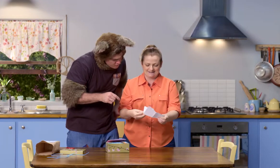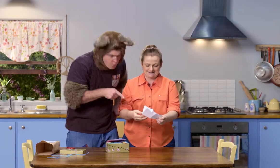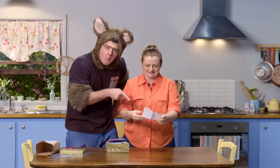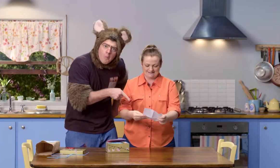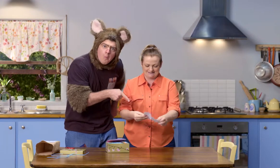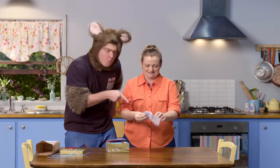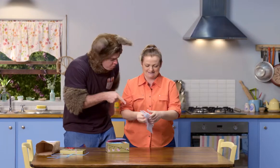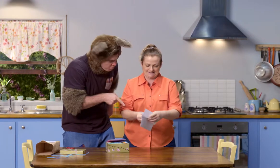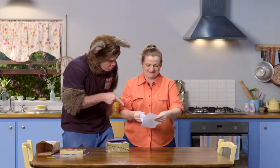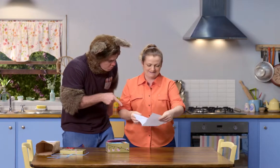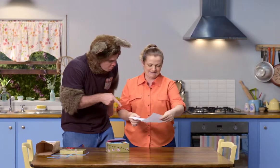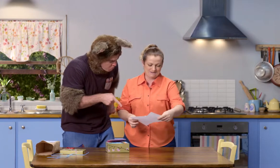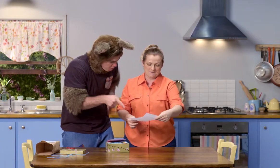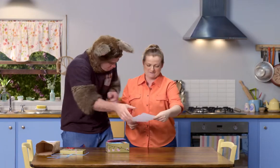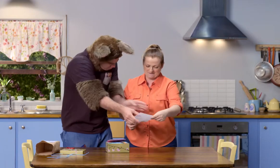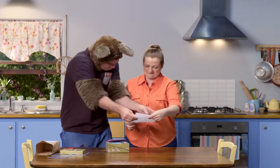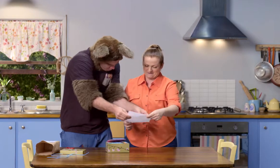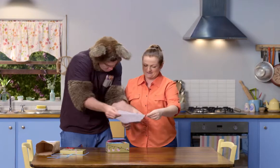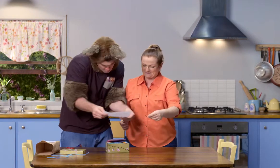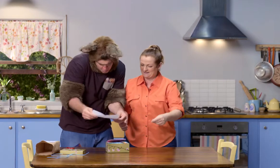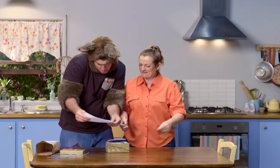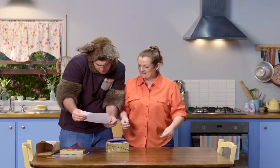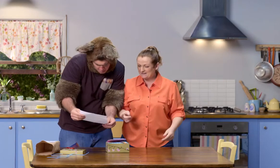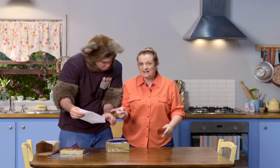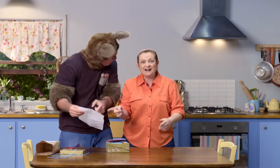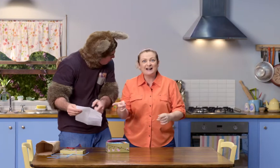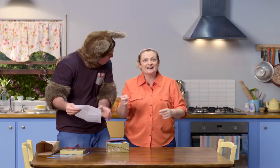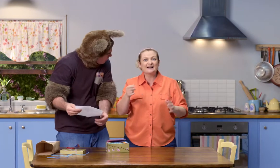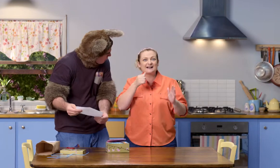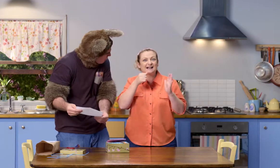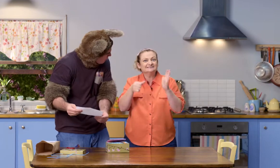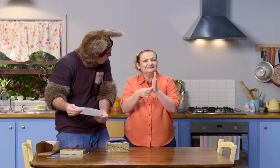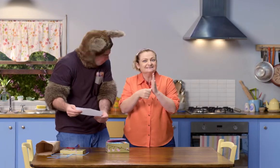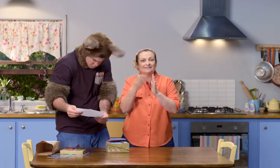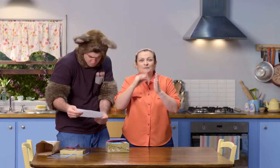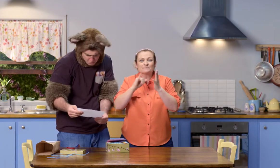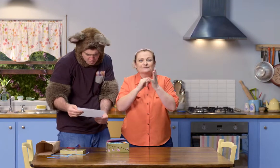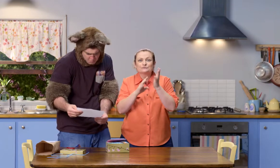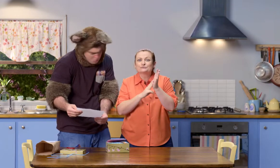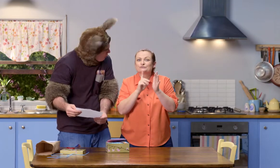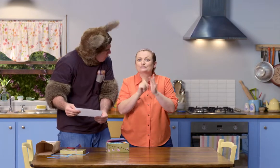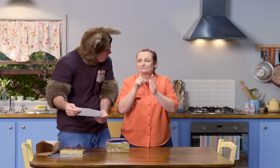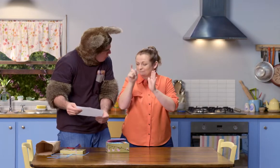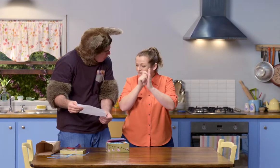Hmm. Hmm? This is a letter from Sumi.